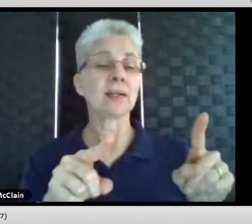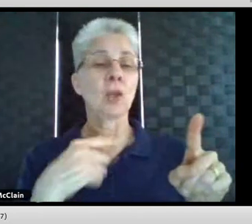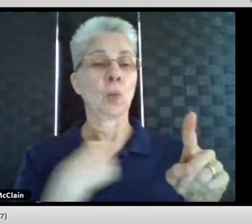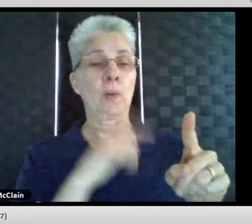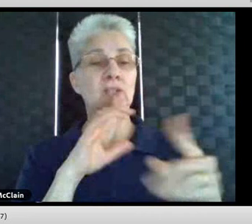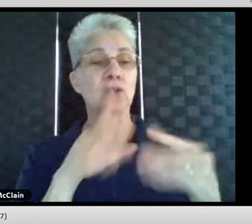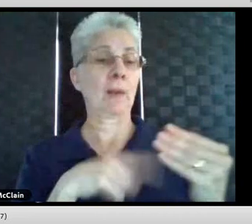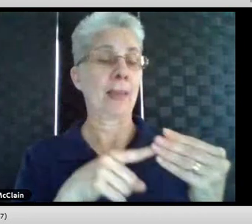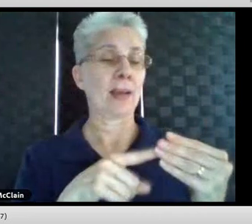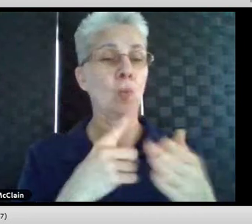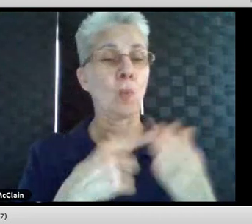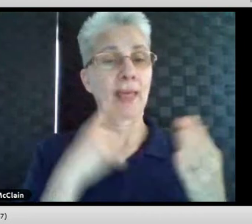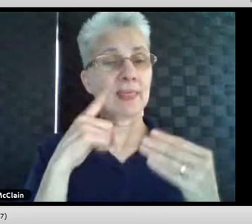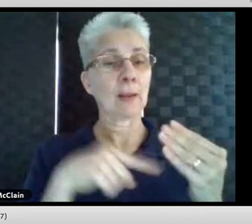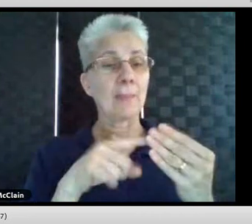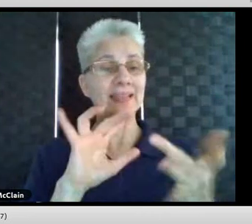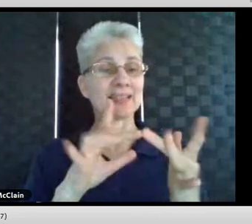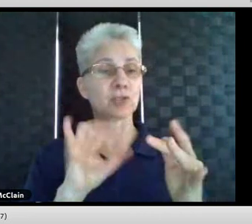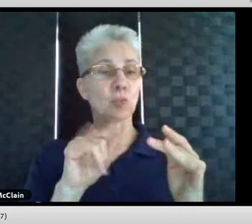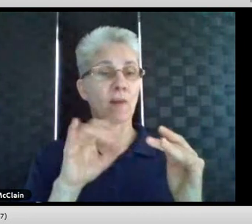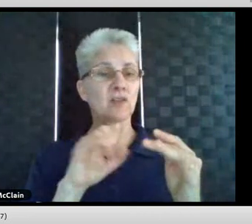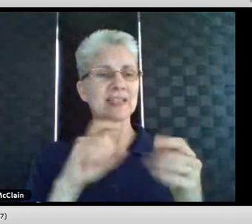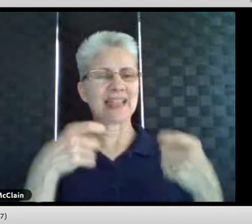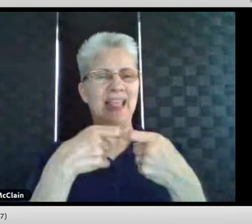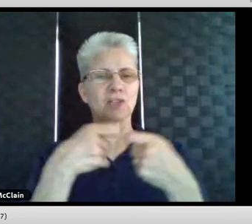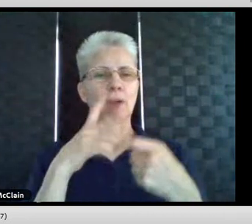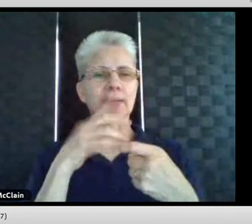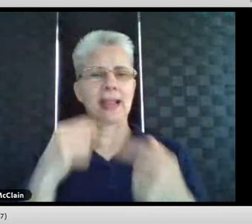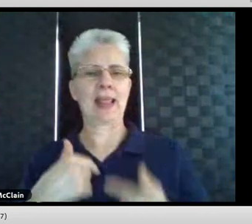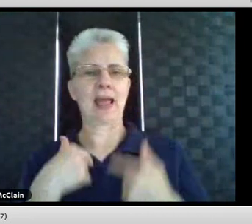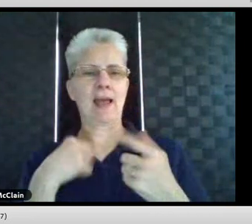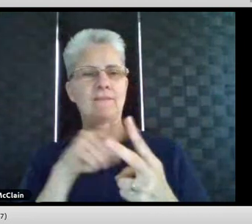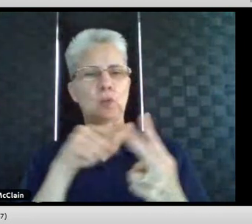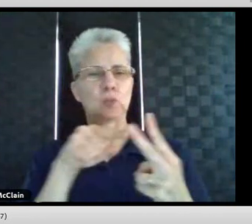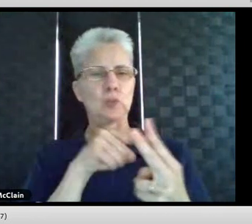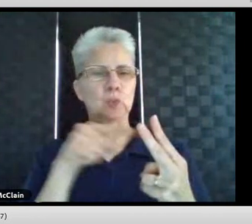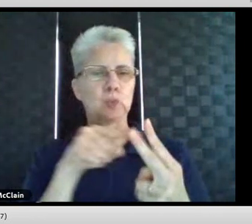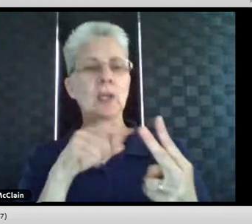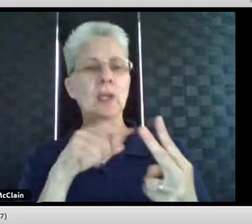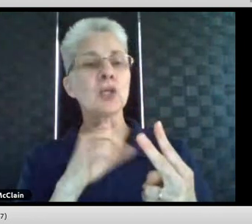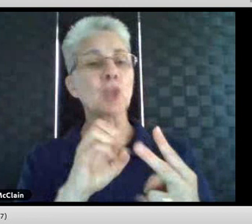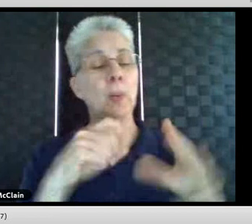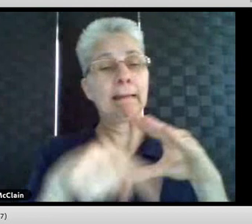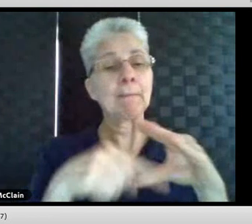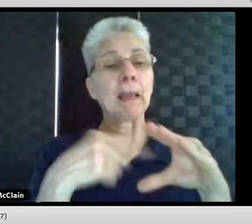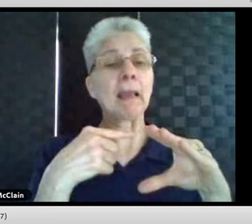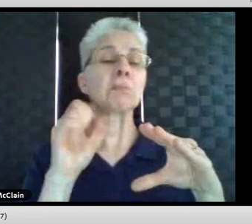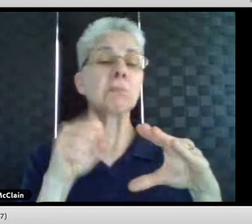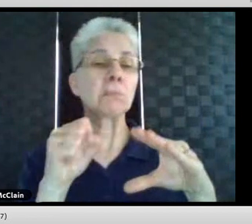and what I think about digital reference, is electronic and live. So e-mail could be kind of inefficient